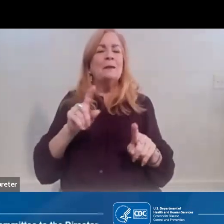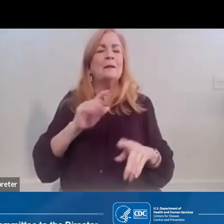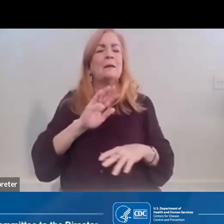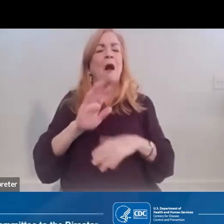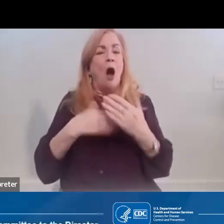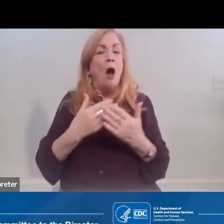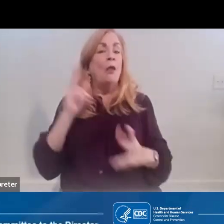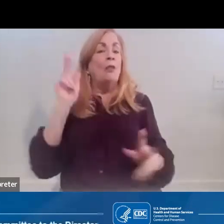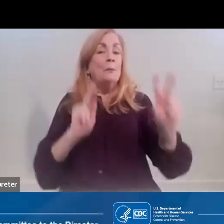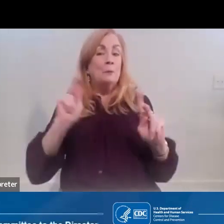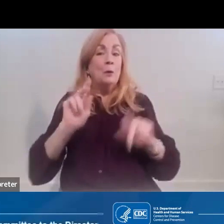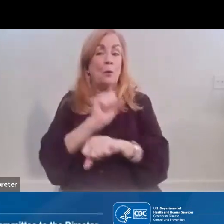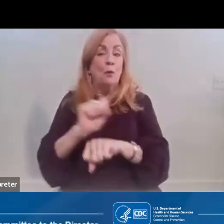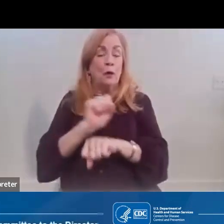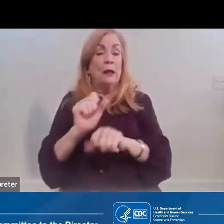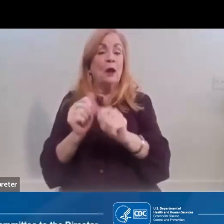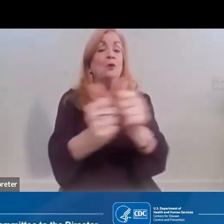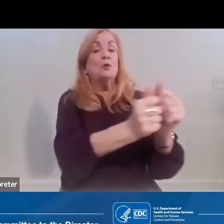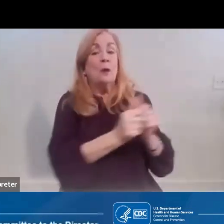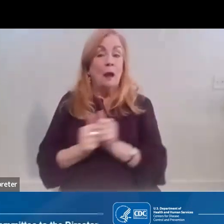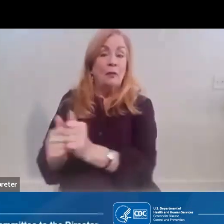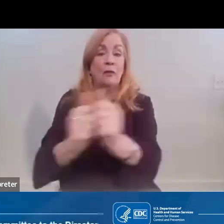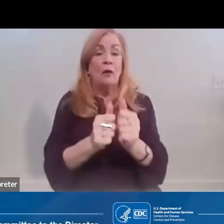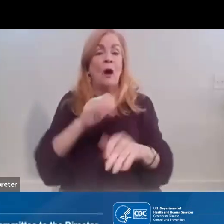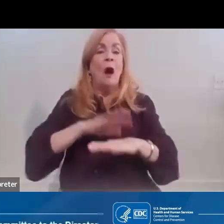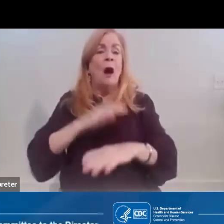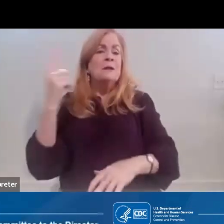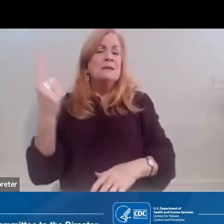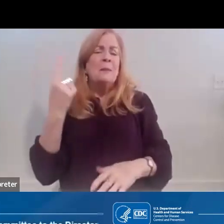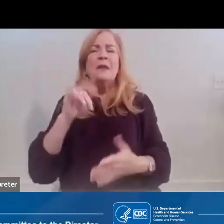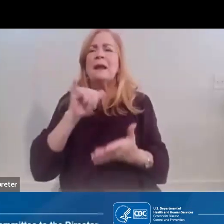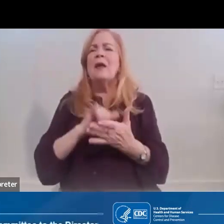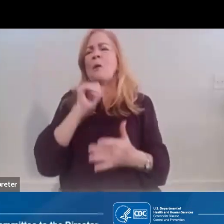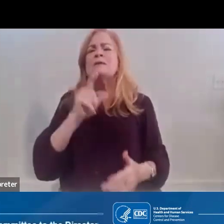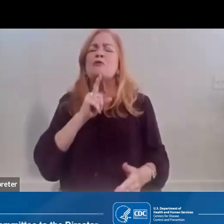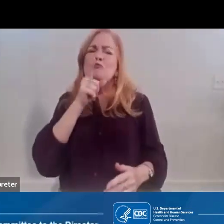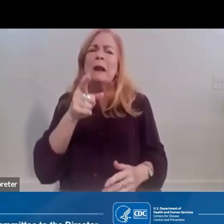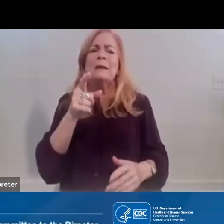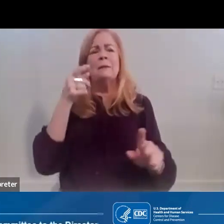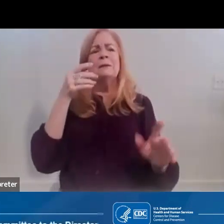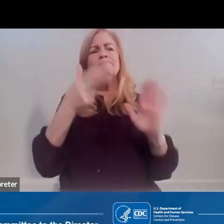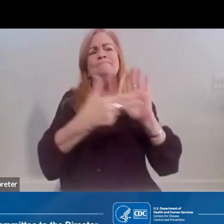on something that wasn't technically an emergency was somewhat of a new feeling for folks.